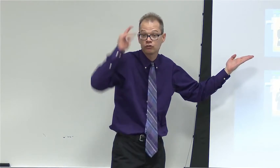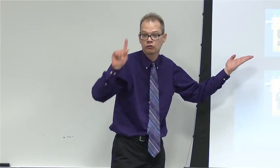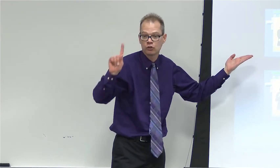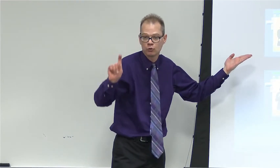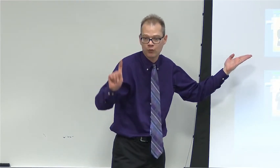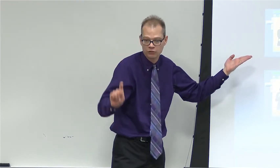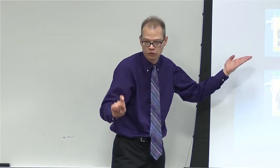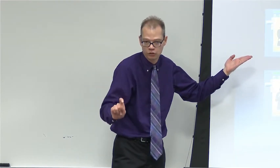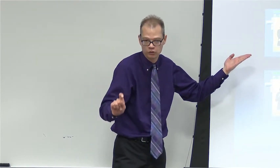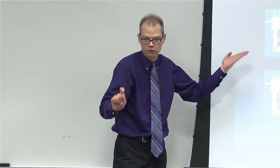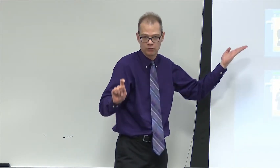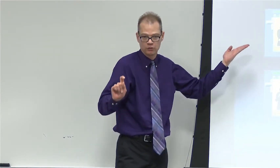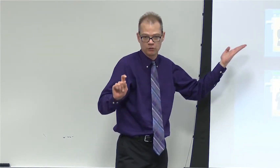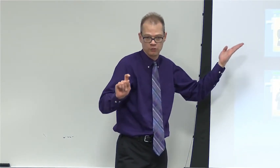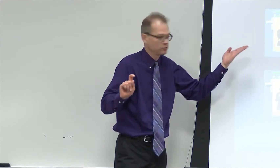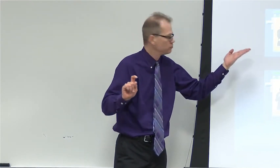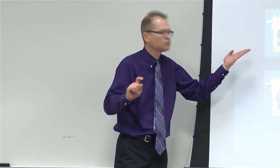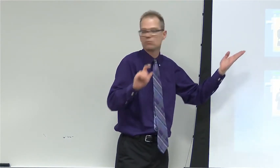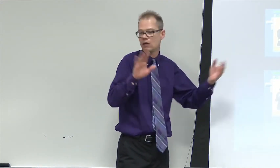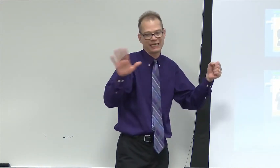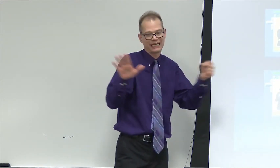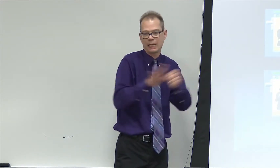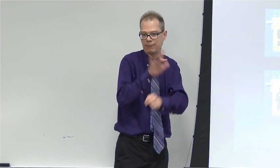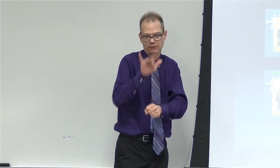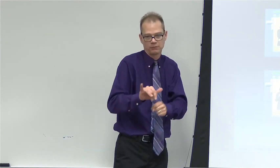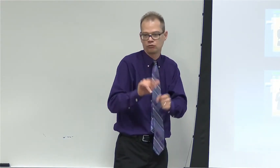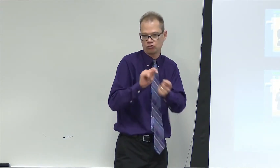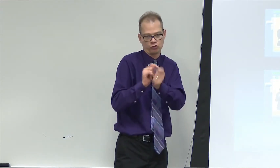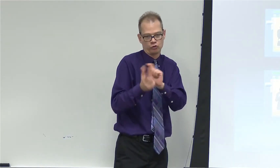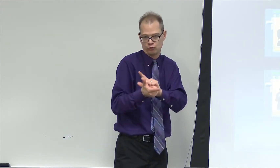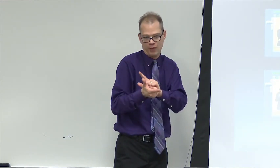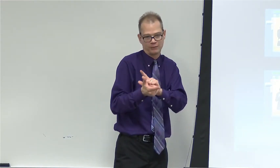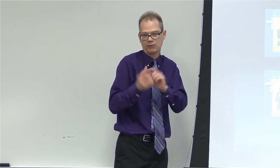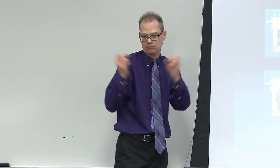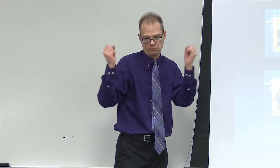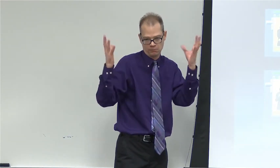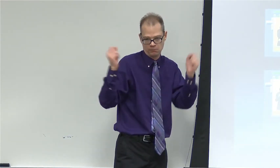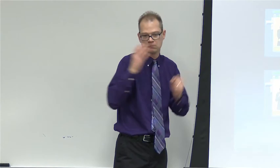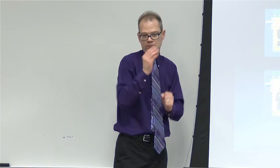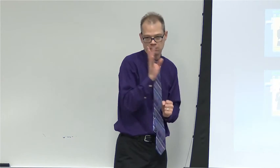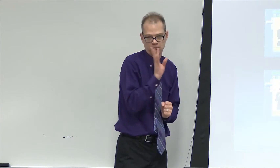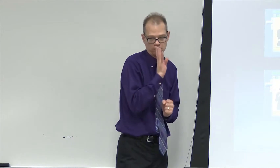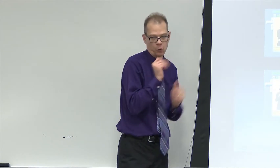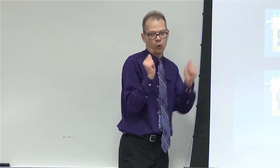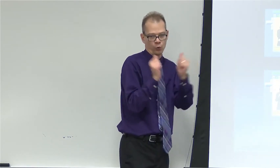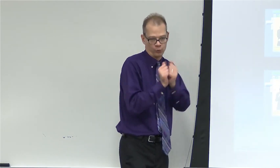Here are the knowledge questions. It's been completely translated to both English,